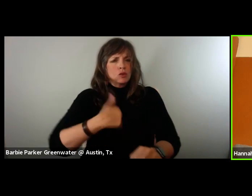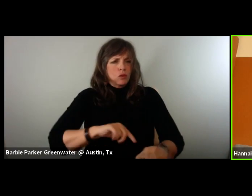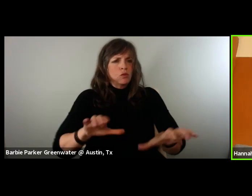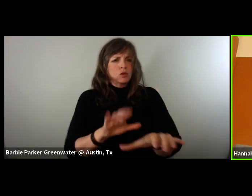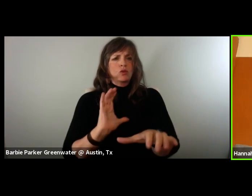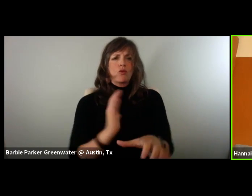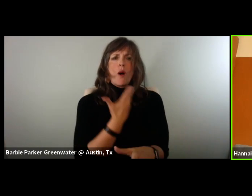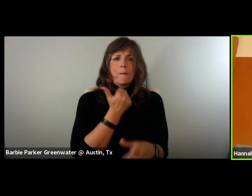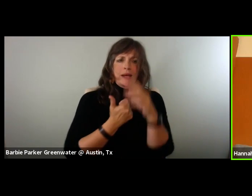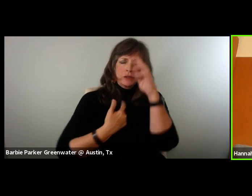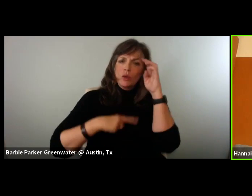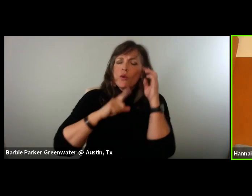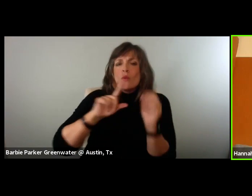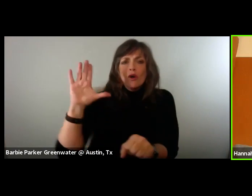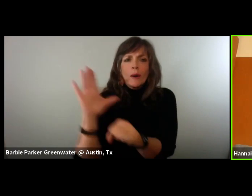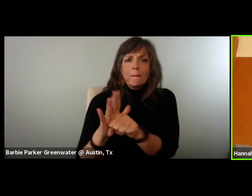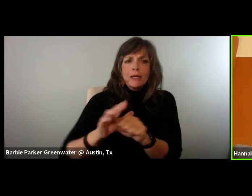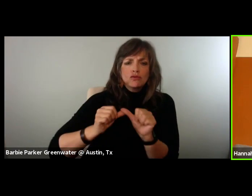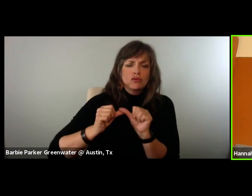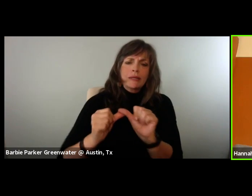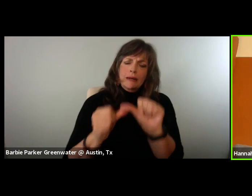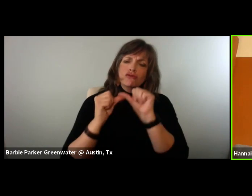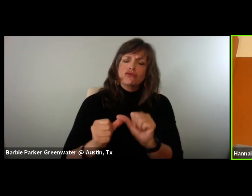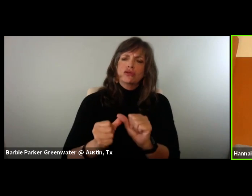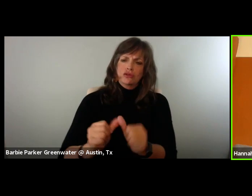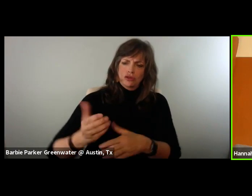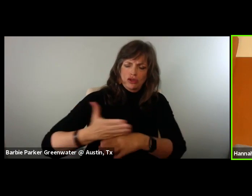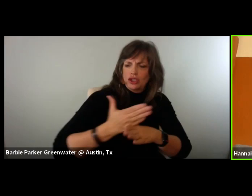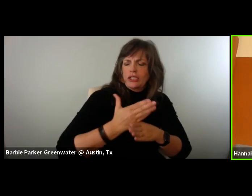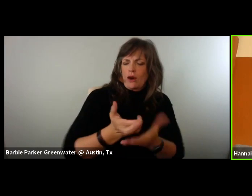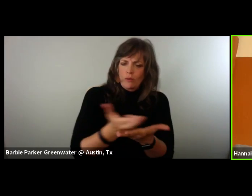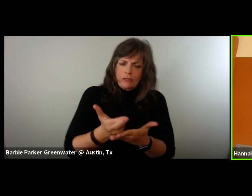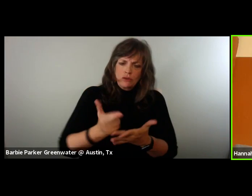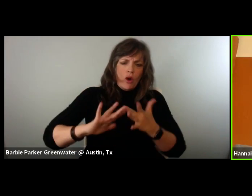and we are committed to continuing to share resources online and creating space for discussion.